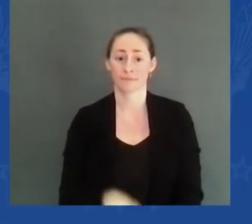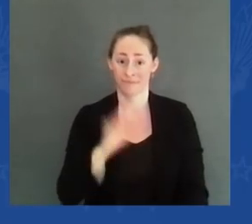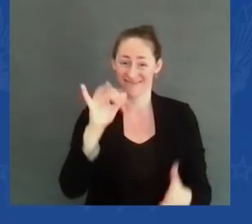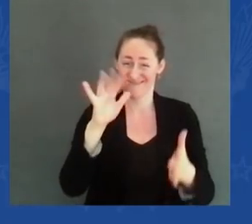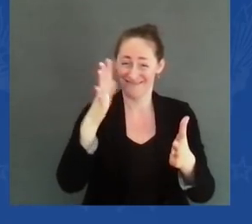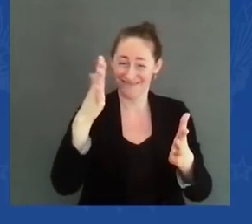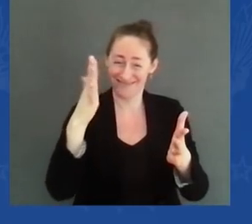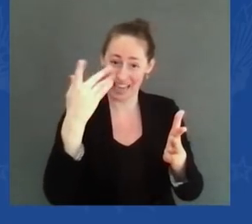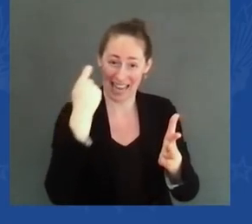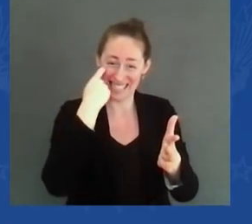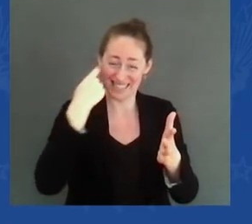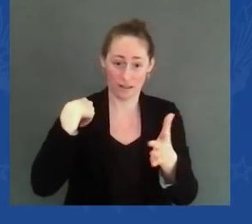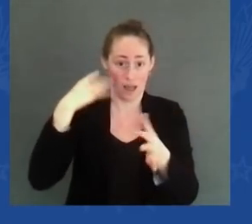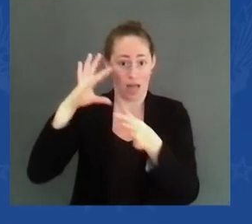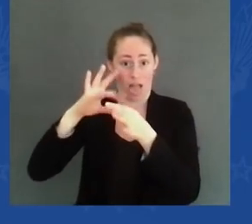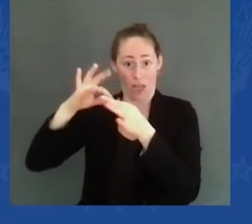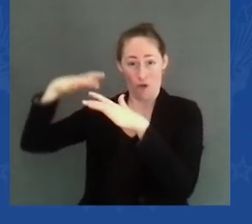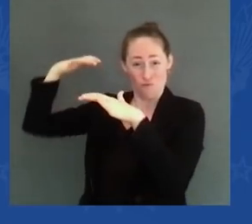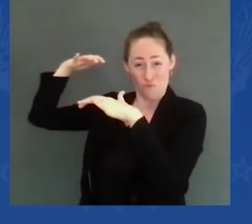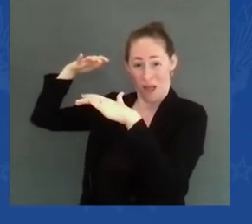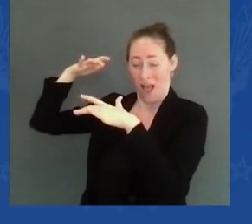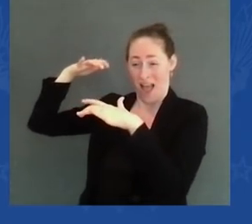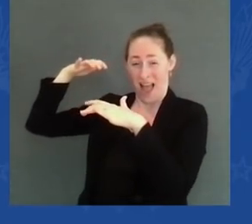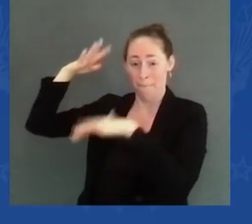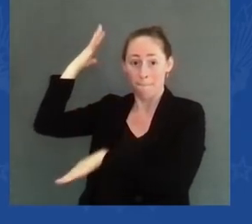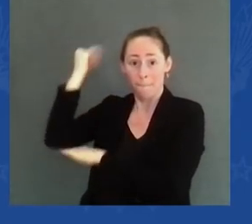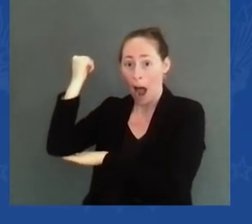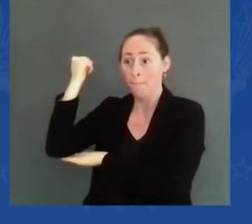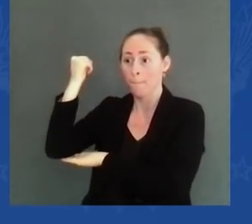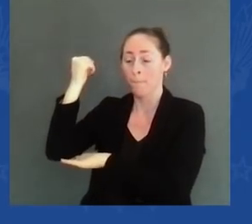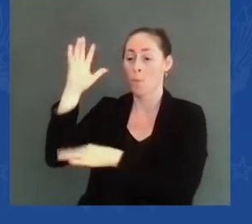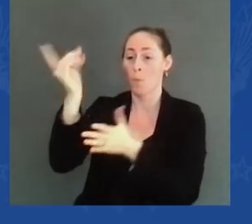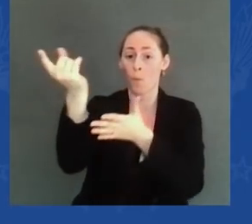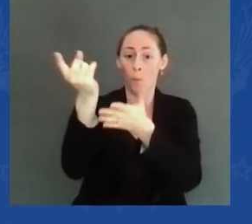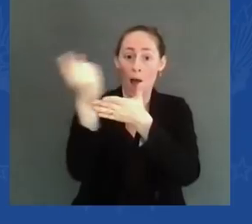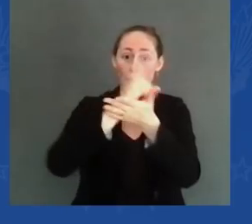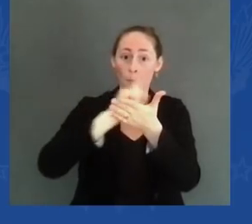saw two, two once in a century storms, one week.